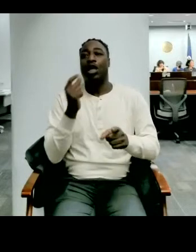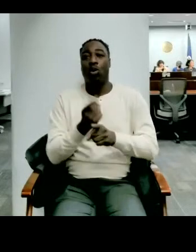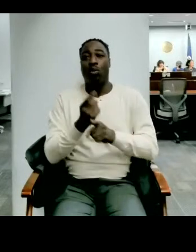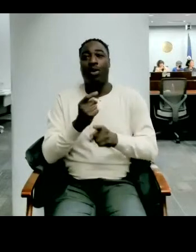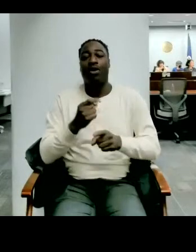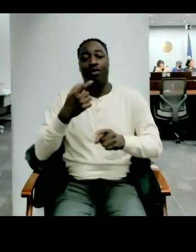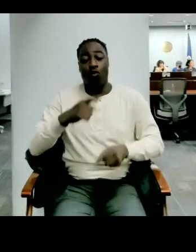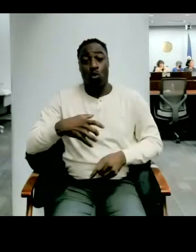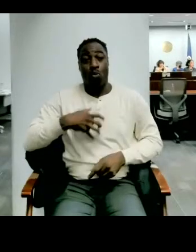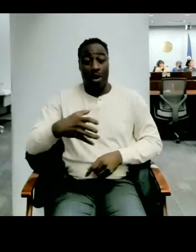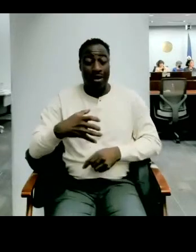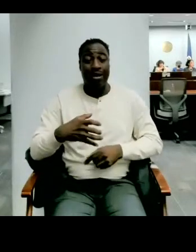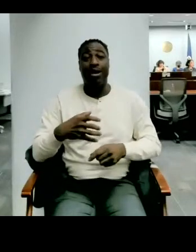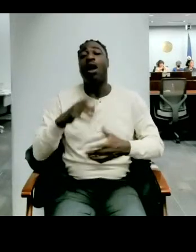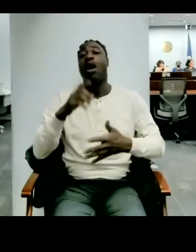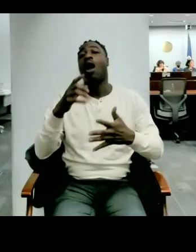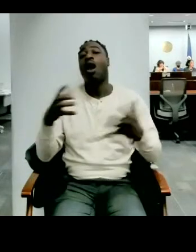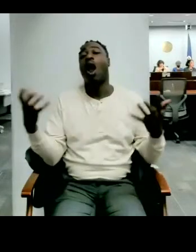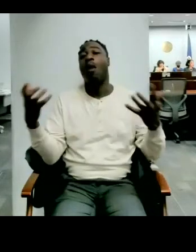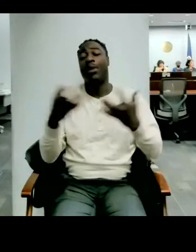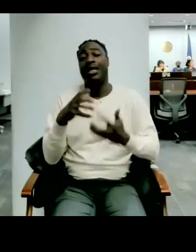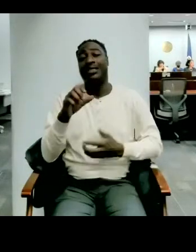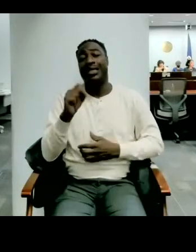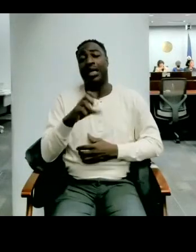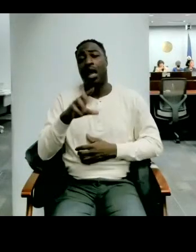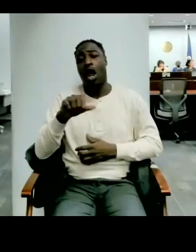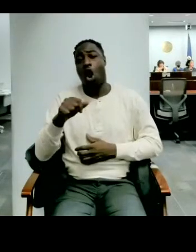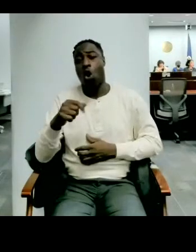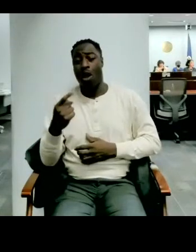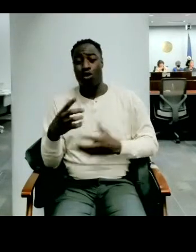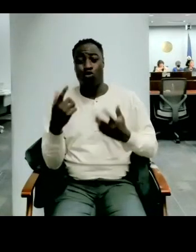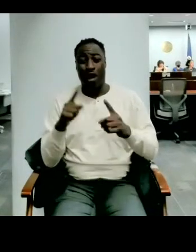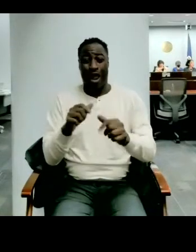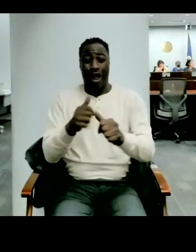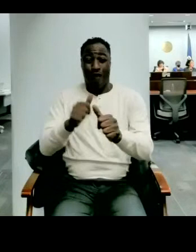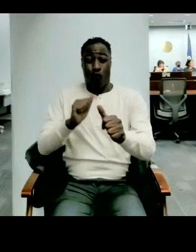pregnancy accommodation cases while others have sought to avoid the Supreme Court's